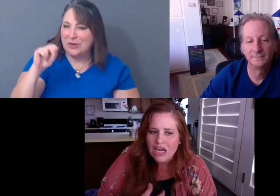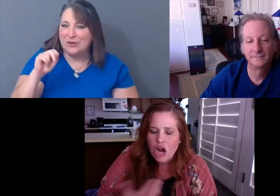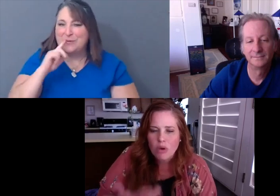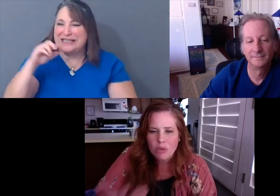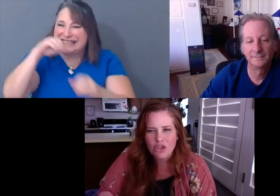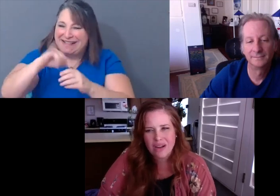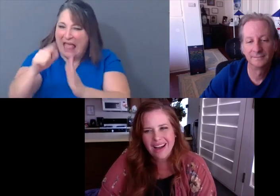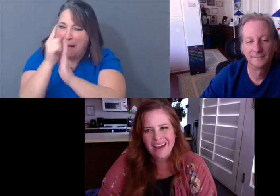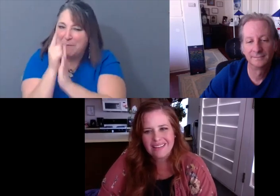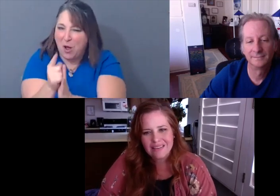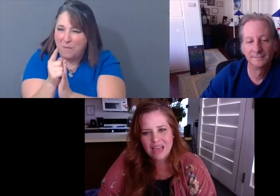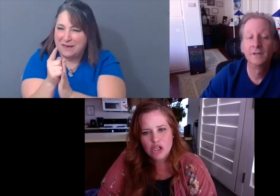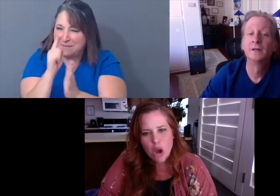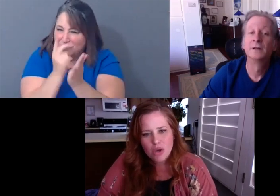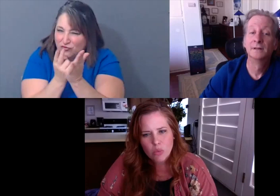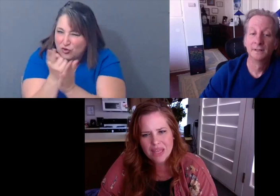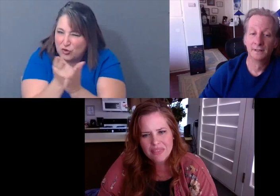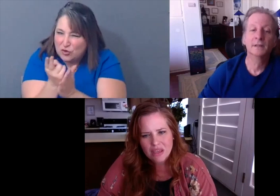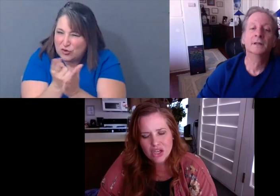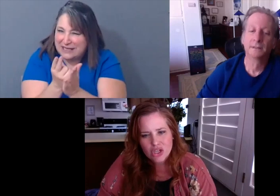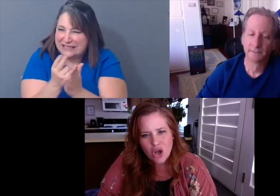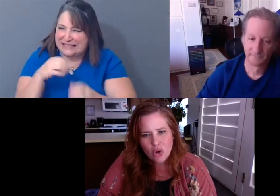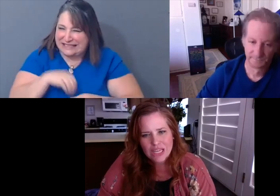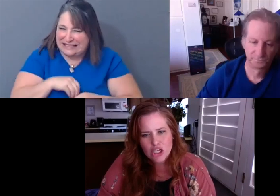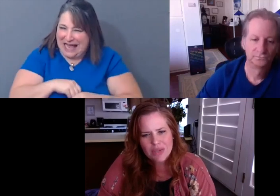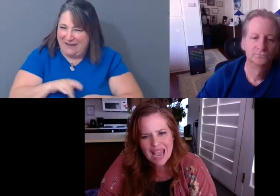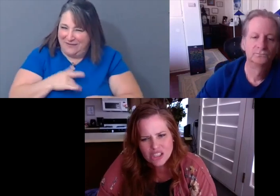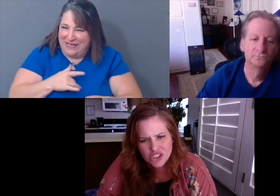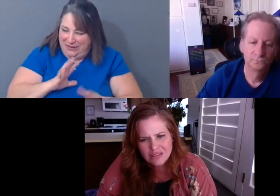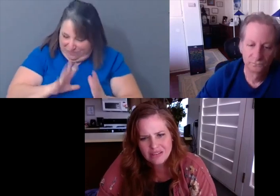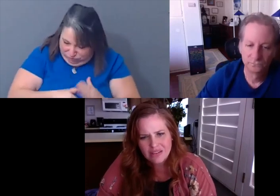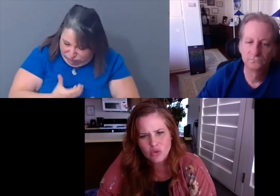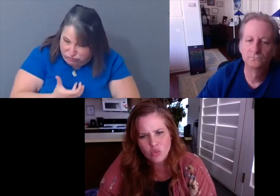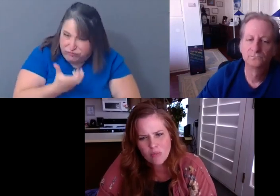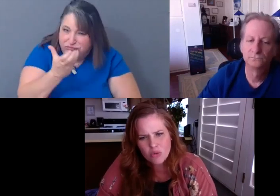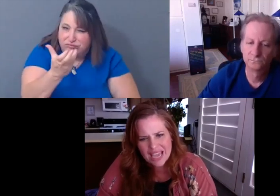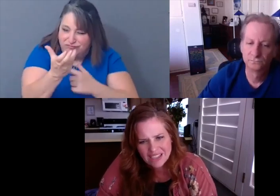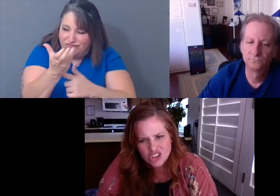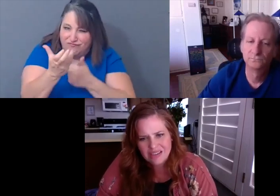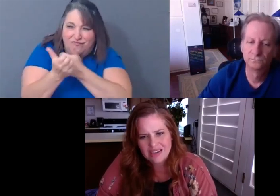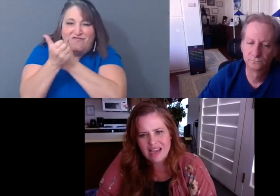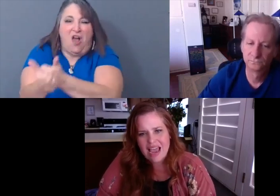and going with your gut and going with, you know, like your reaction, your normal reaction.